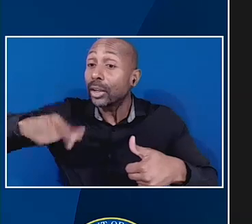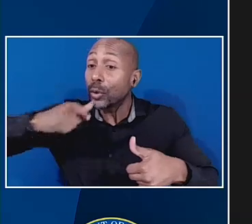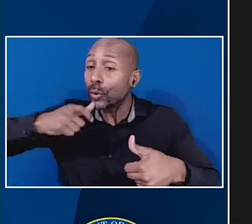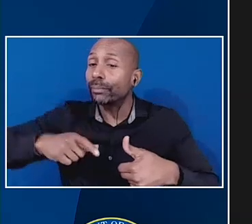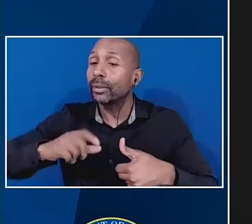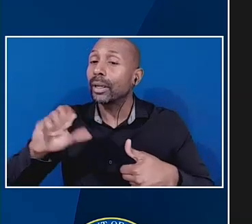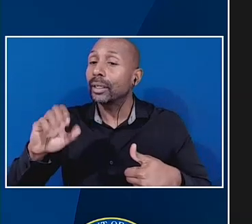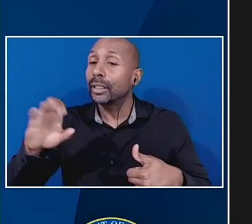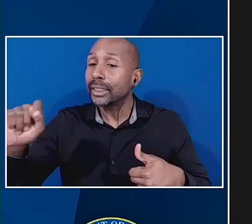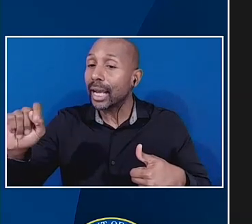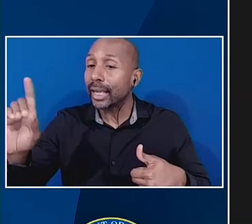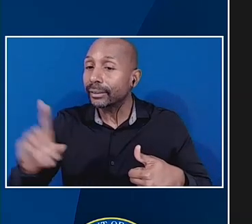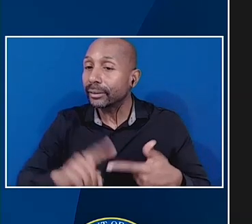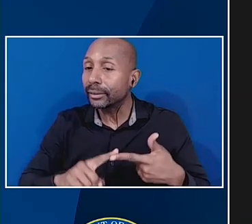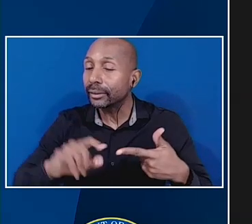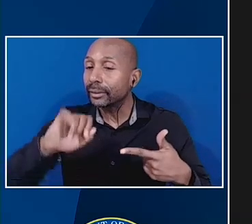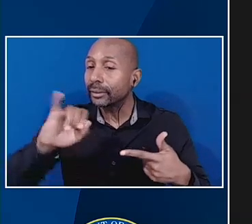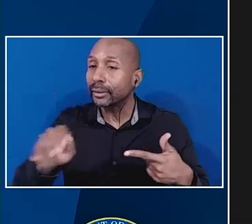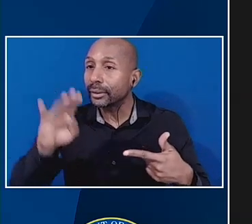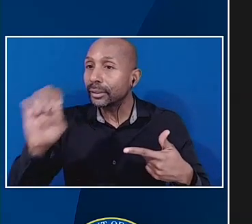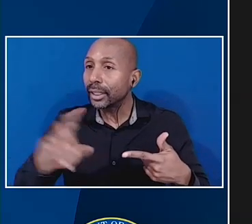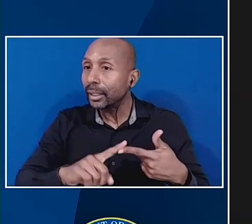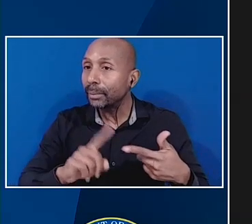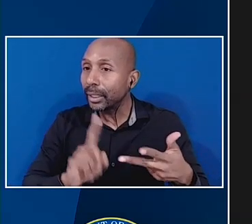Jamie. Jillian.